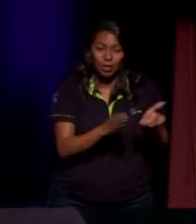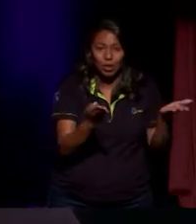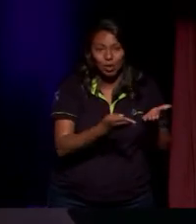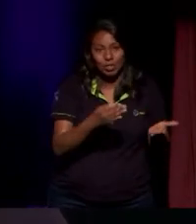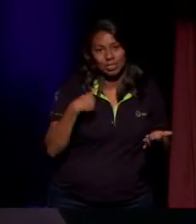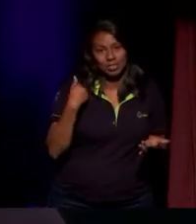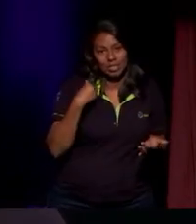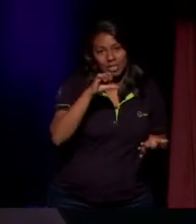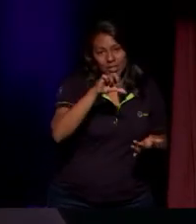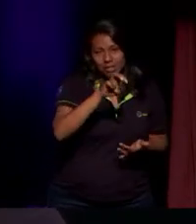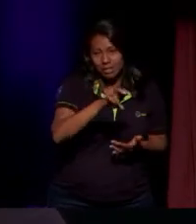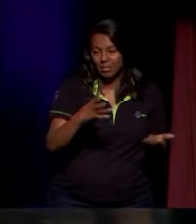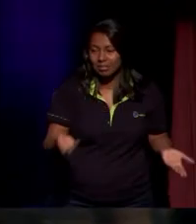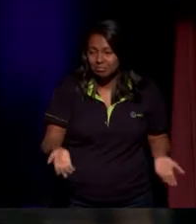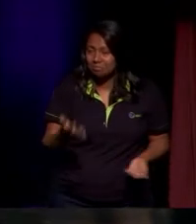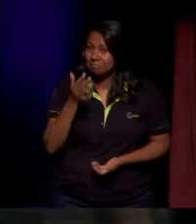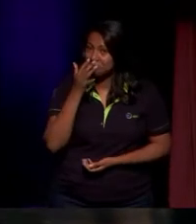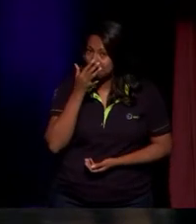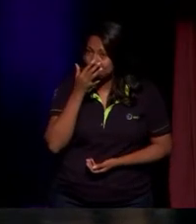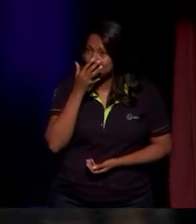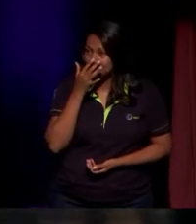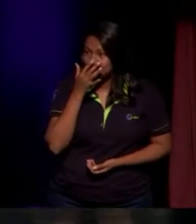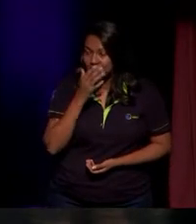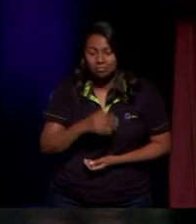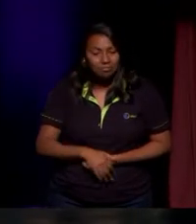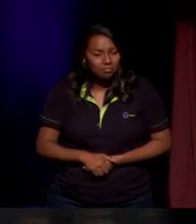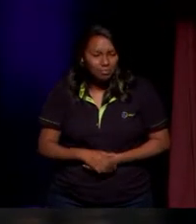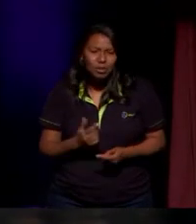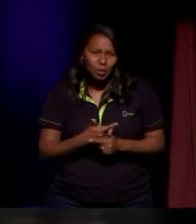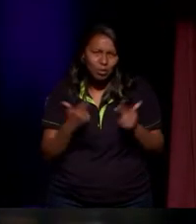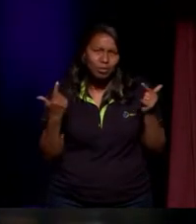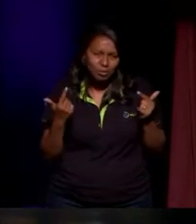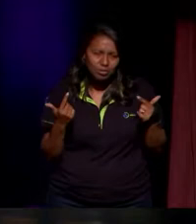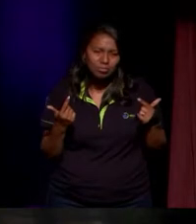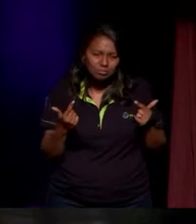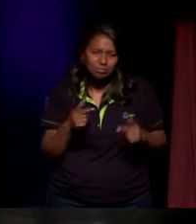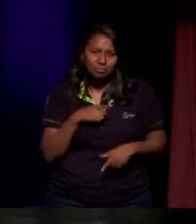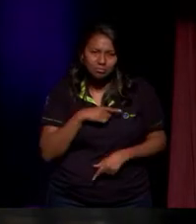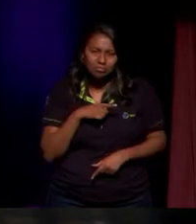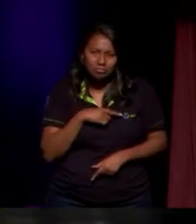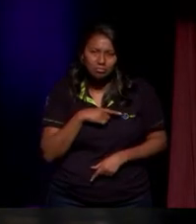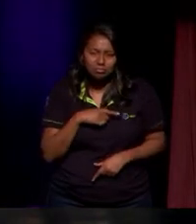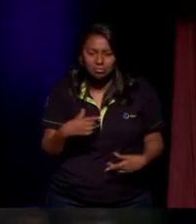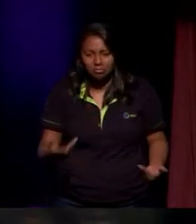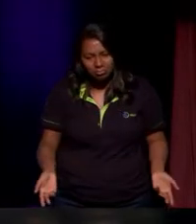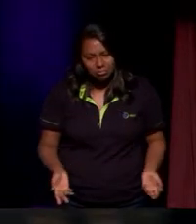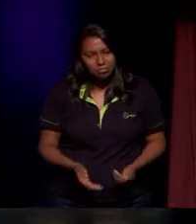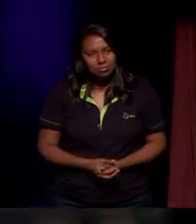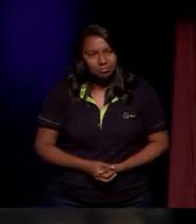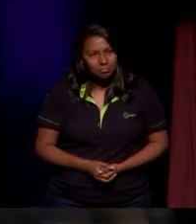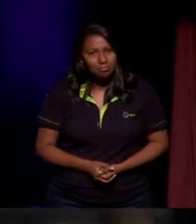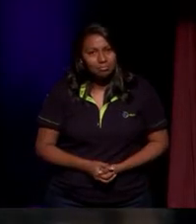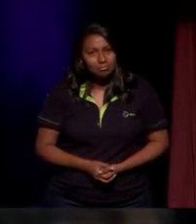I was so lucky. And I see women my age